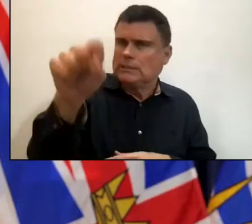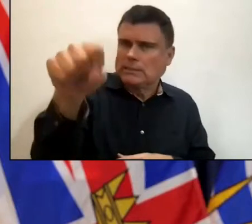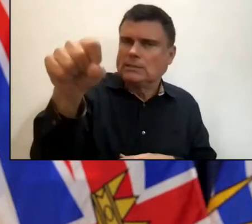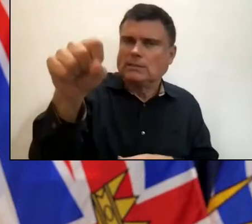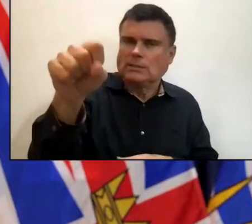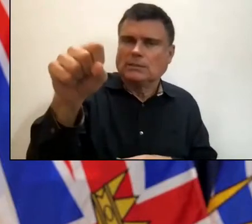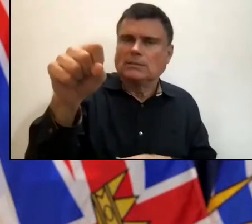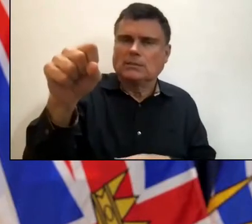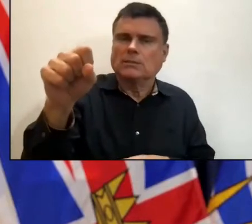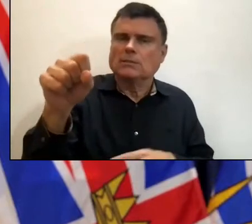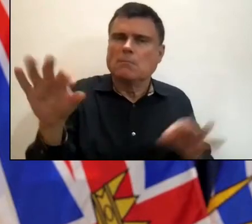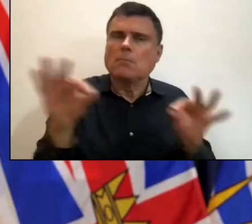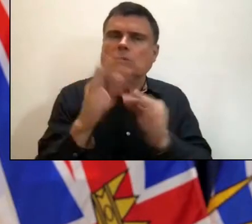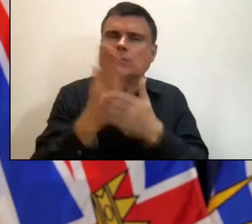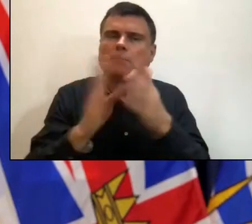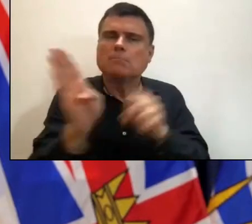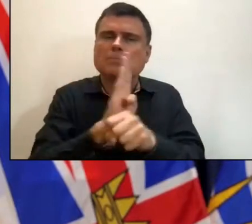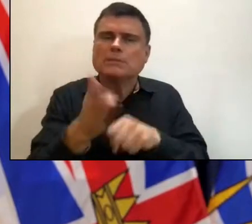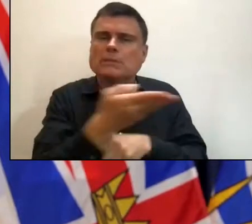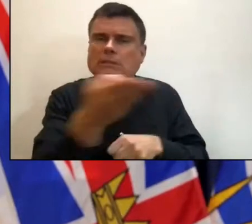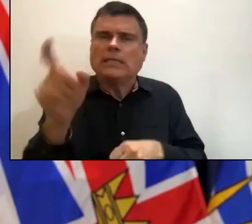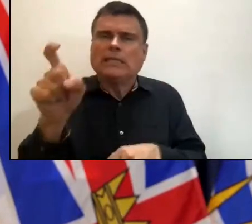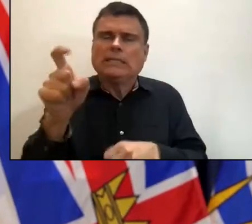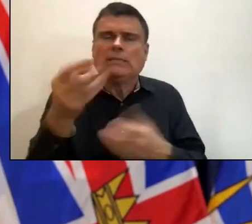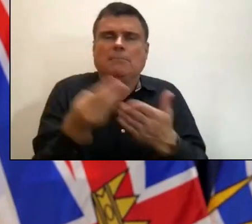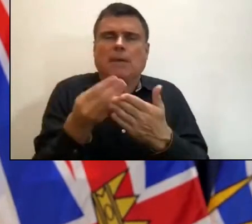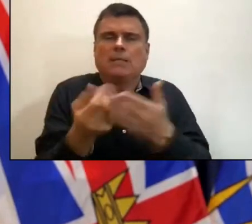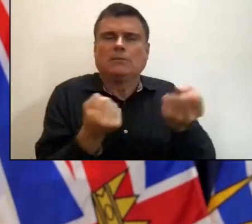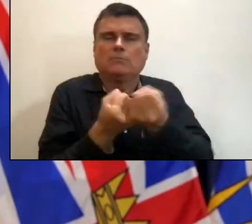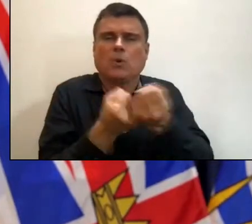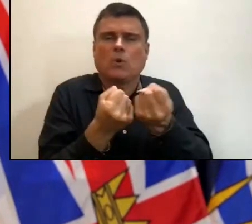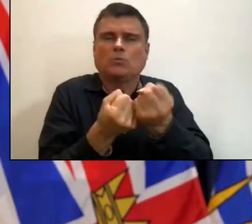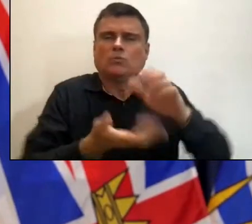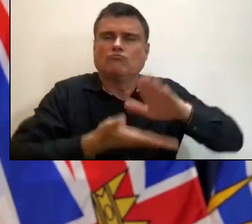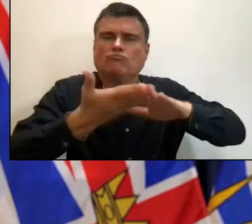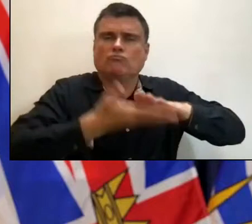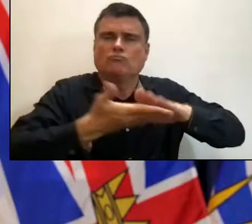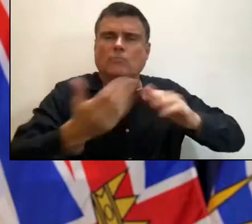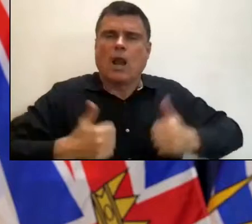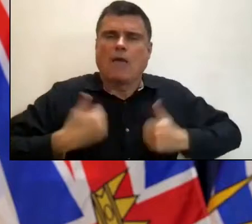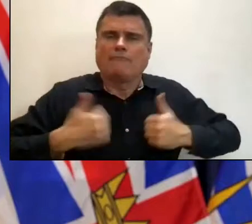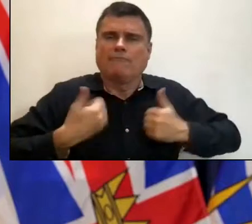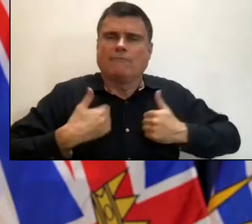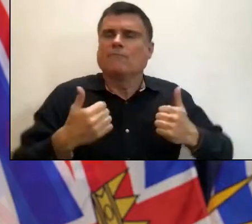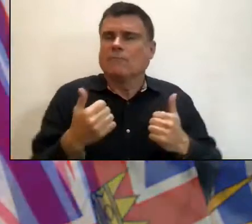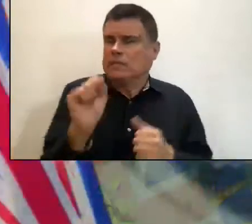support and yes, such a program is being put together.